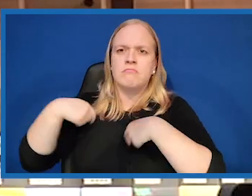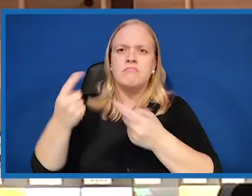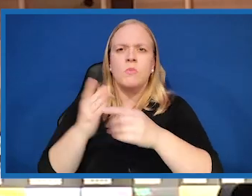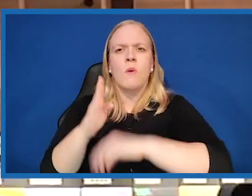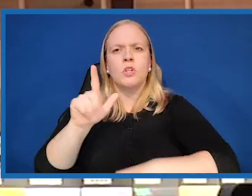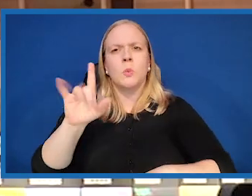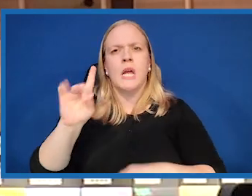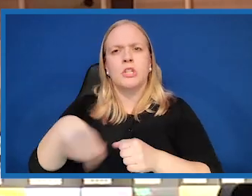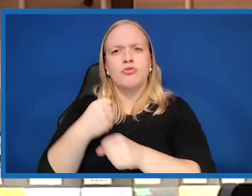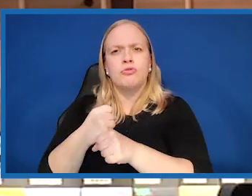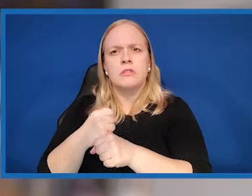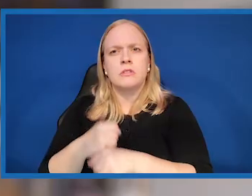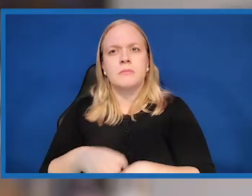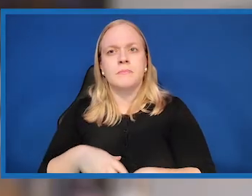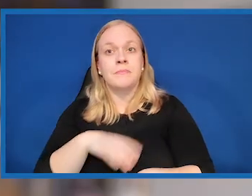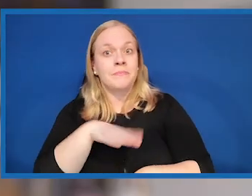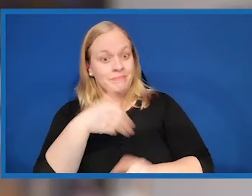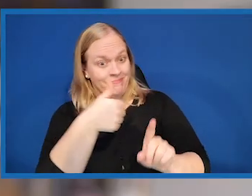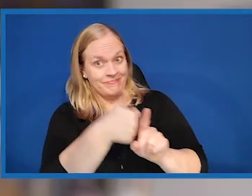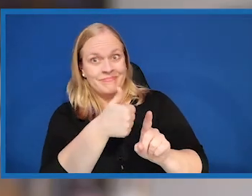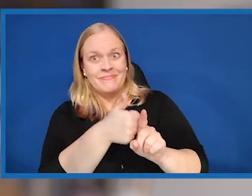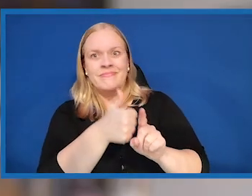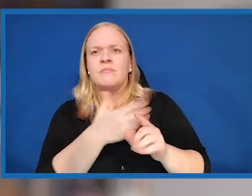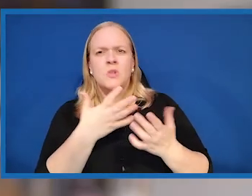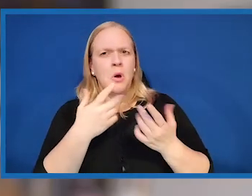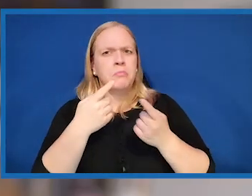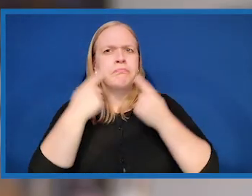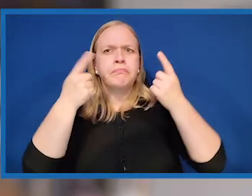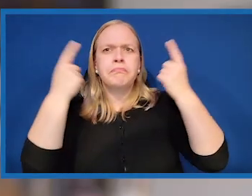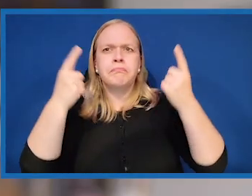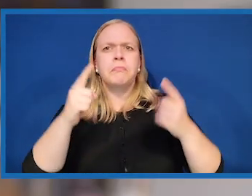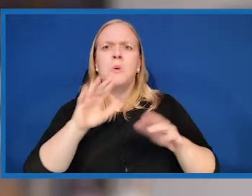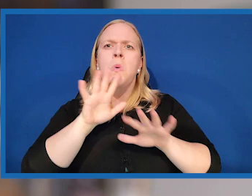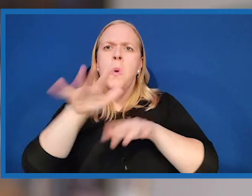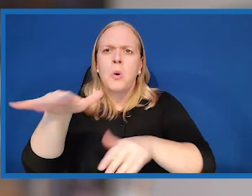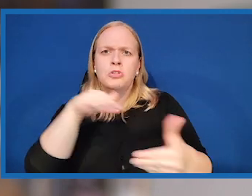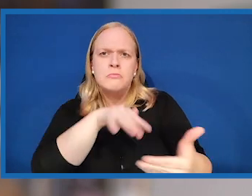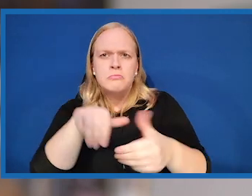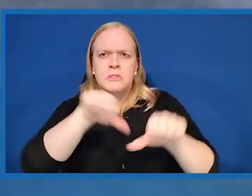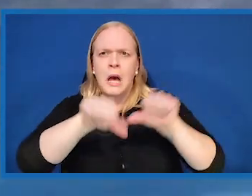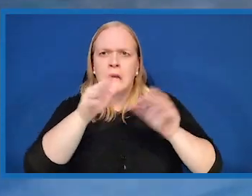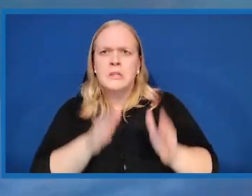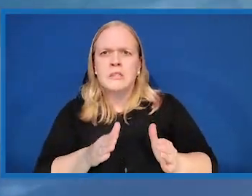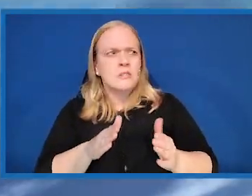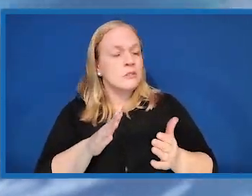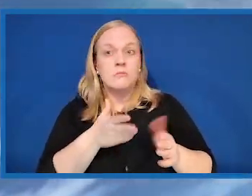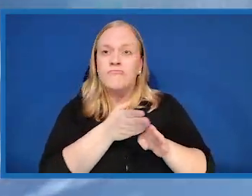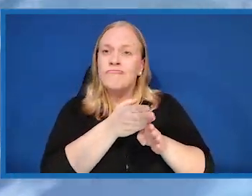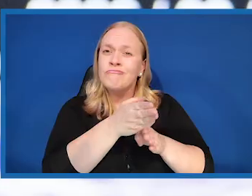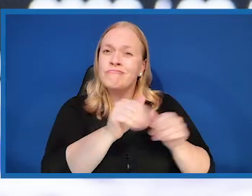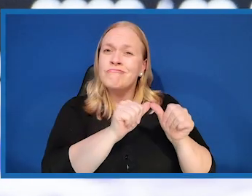WHO AFTER A SUCCESSFUL CAREER IN ACADEMIA CAME TO NASA, AND FOR A DOZEN YEARS, DR. MIKE FREILICH